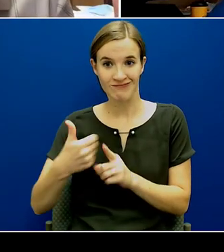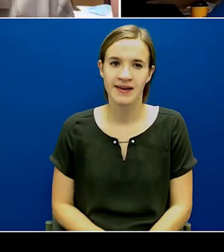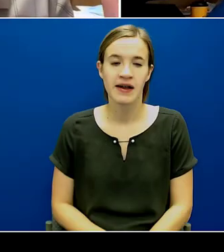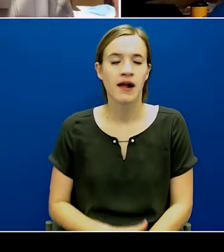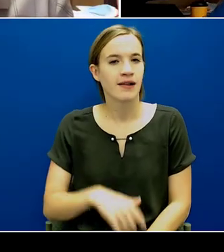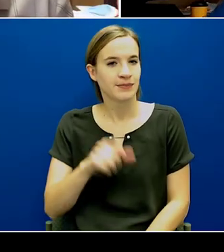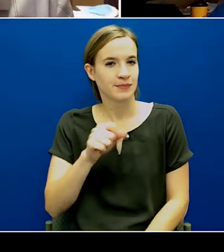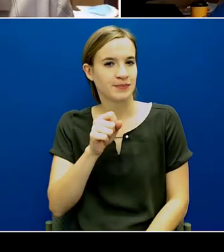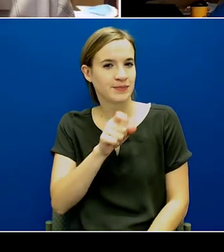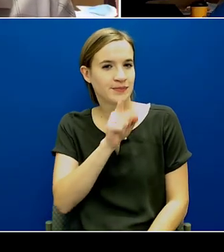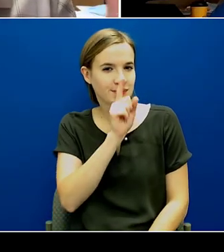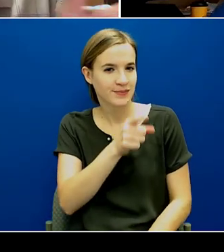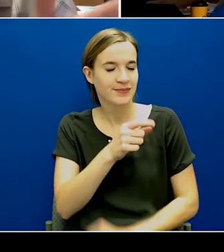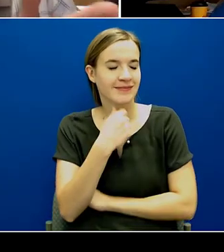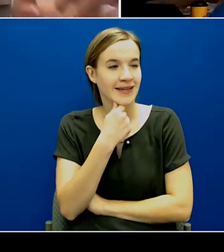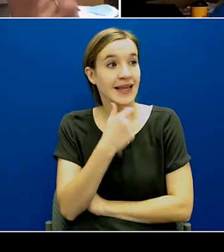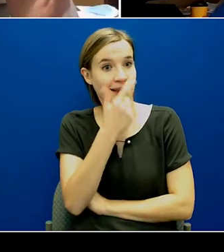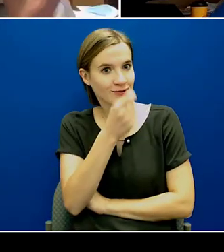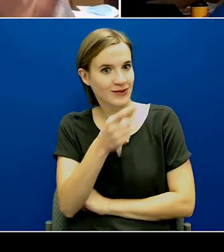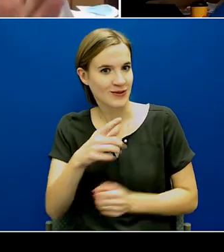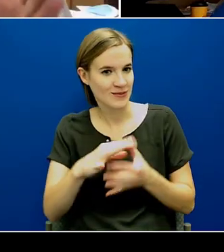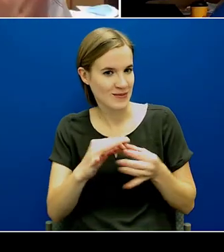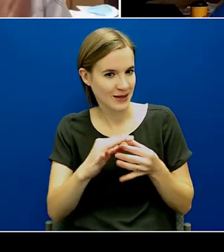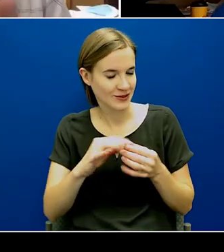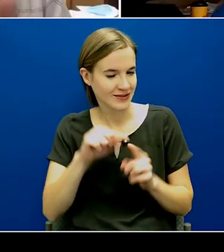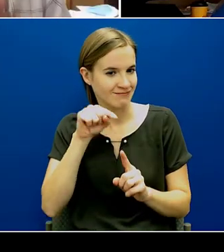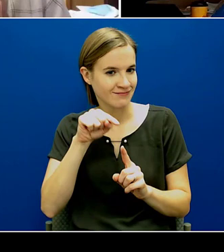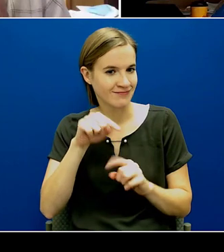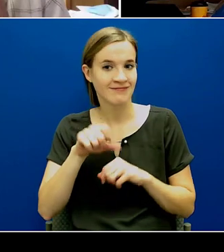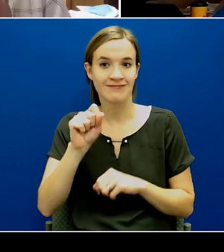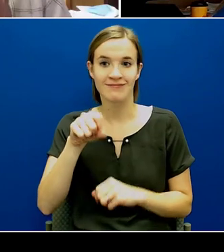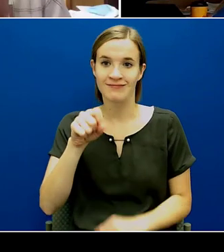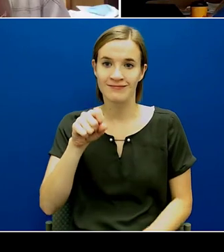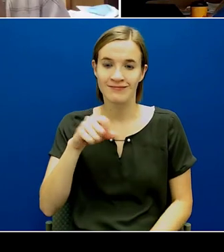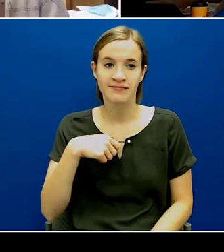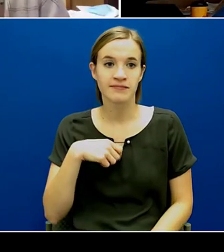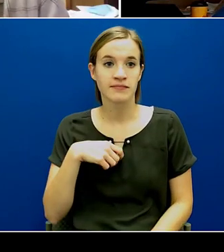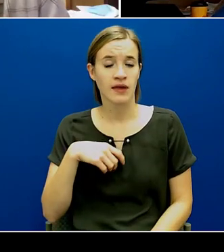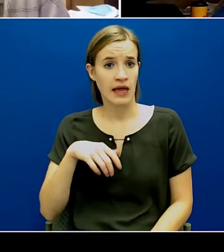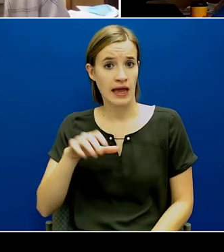integration. And so to have these pots of money in transportation that are basically